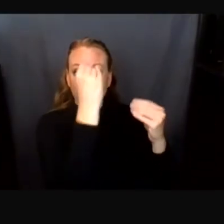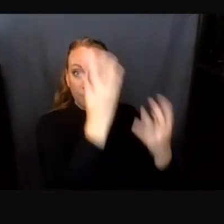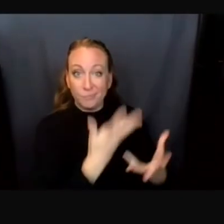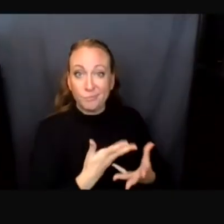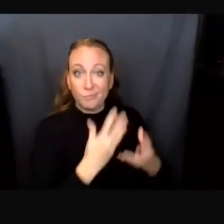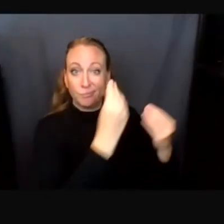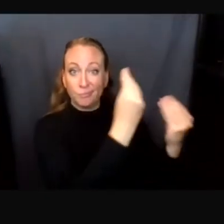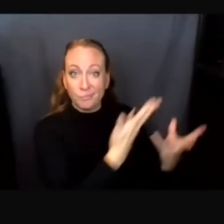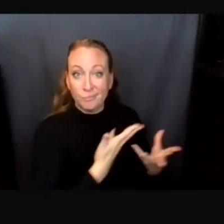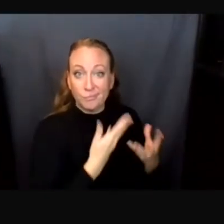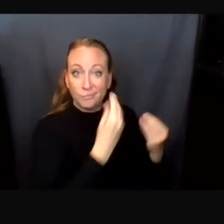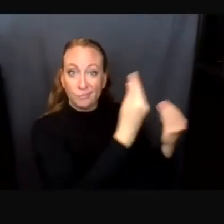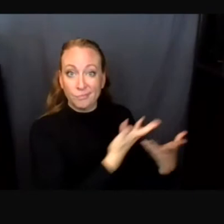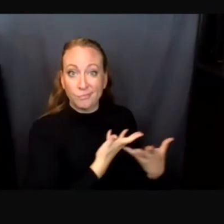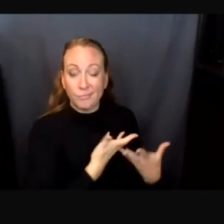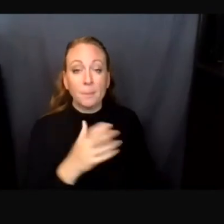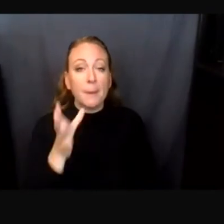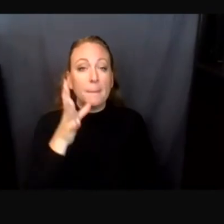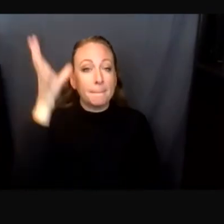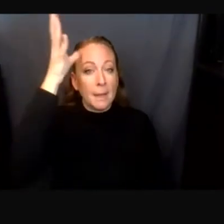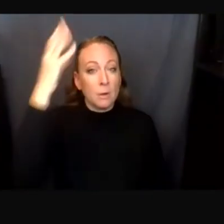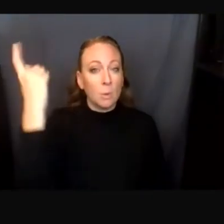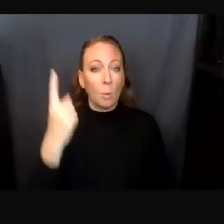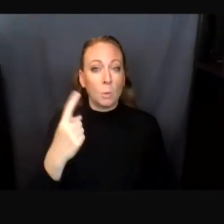My parents always told me afterwards,